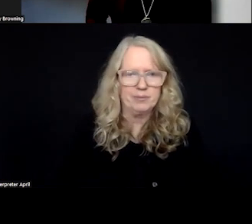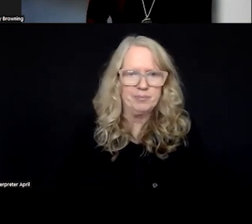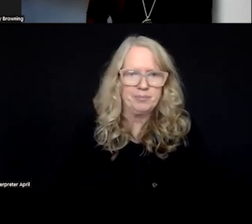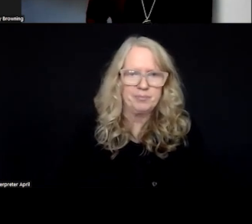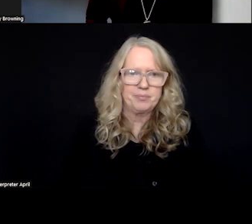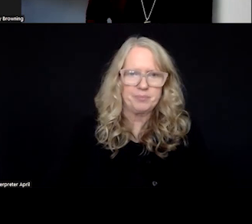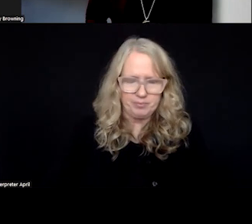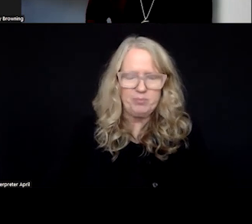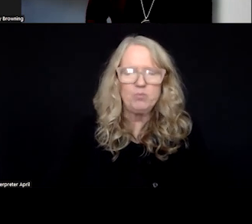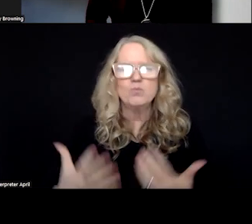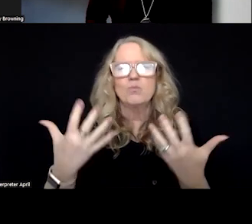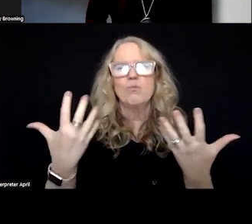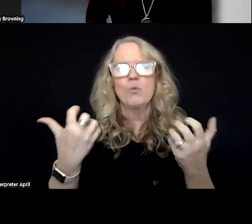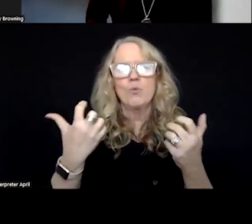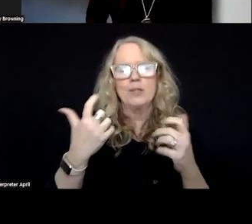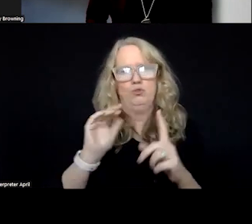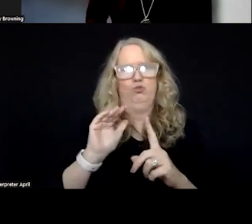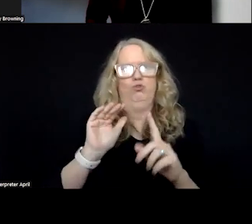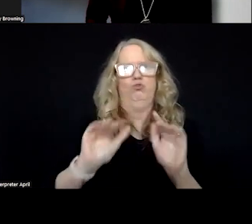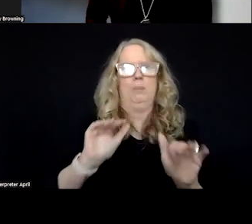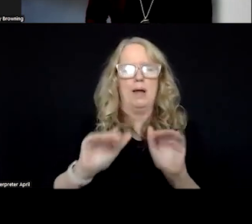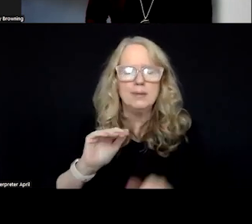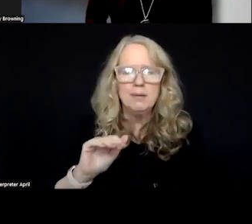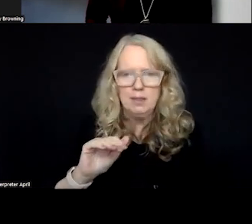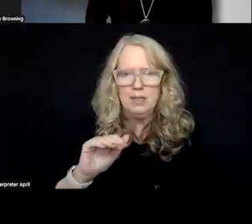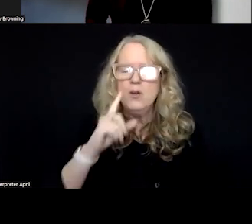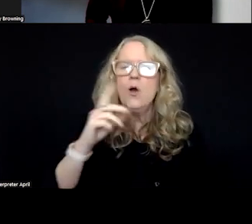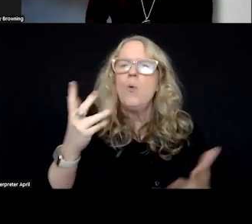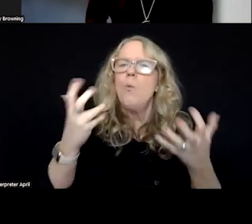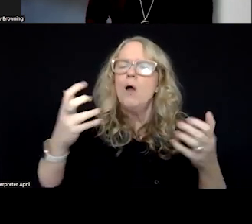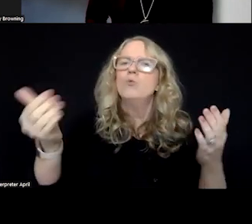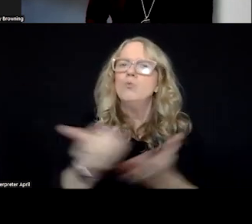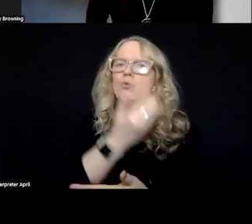AS A REMINDER, ALWAYS LOOKING FOR NEW IDEAS FOR FEATURED